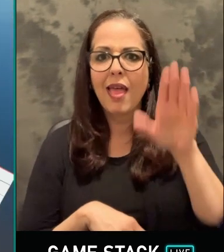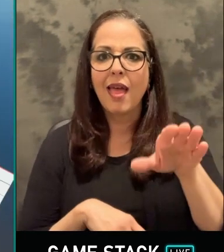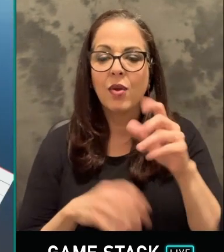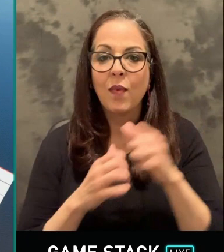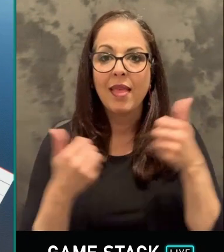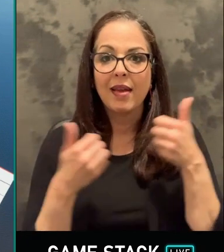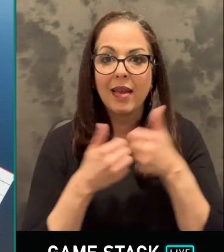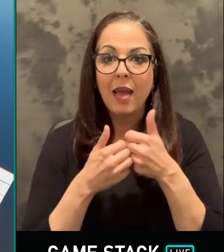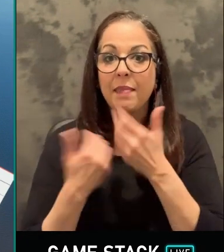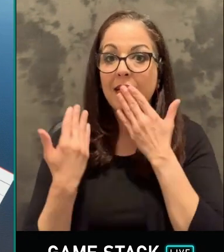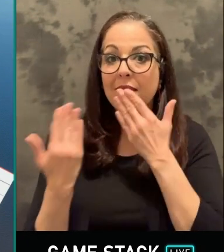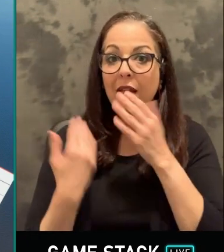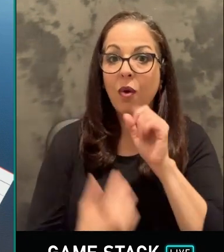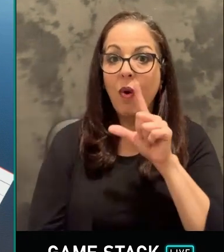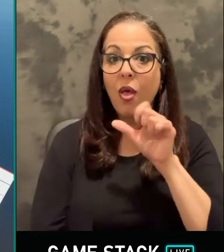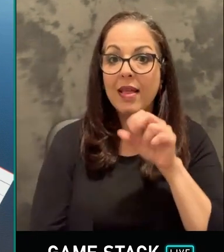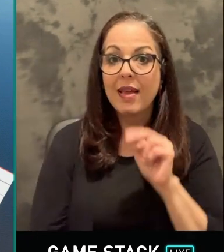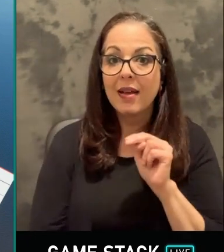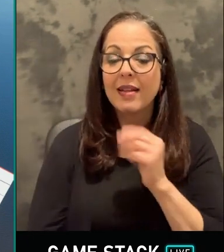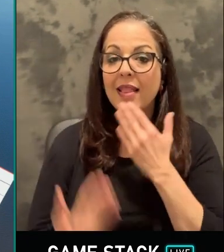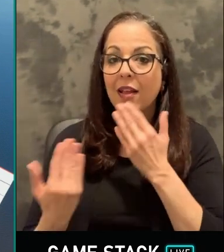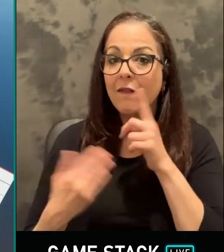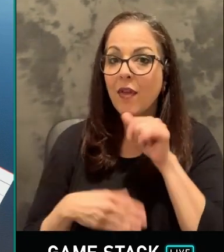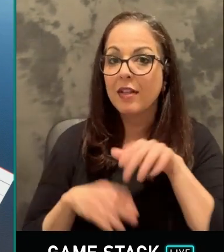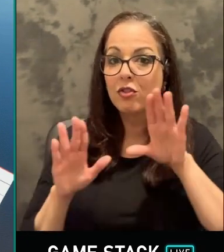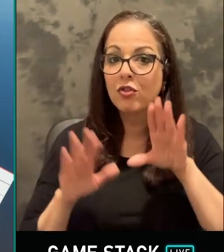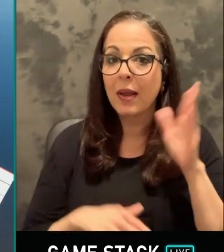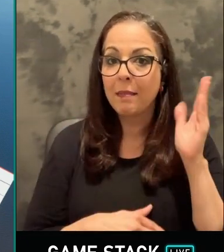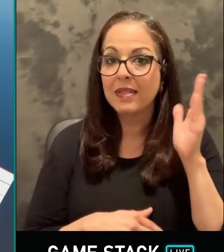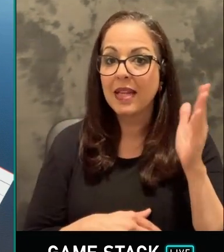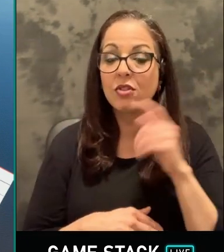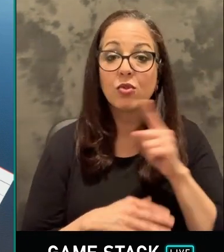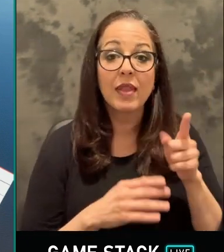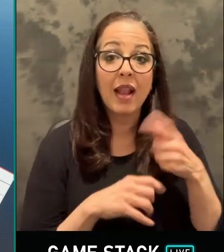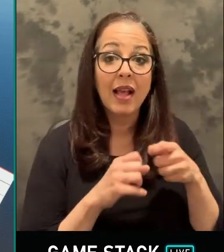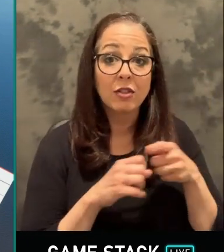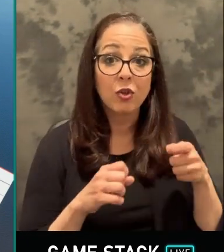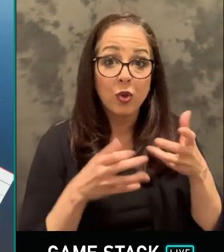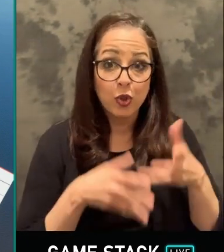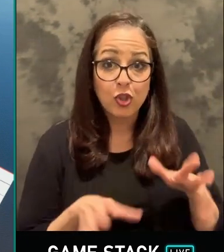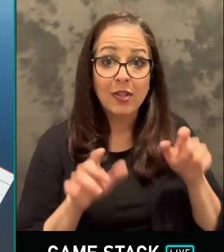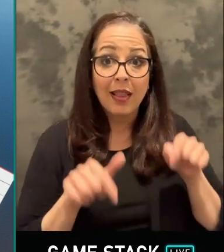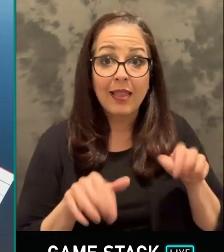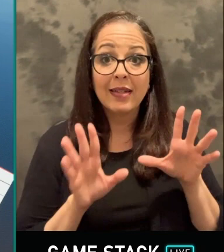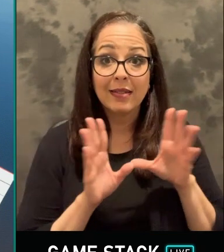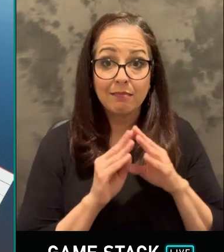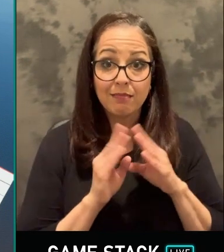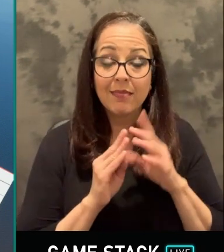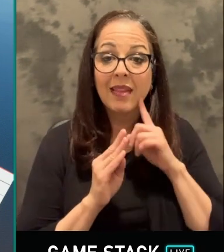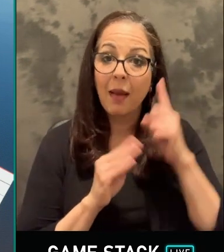for this great presentation. So, as a conclusion I would say that I think that the cloud in the video